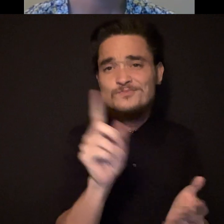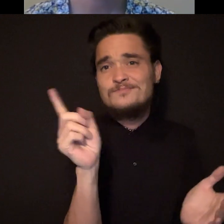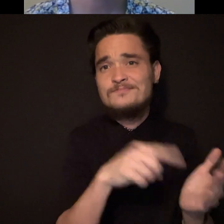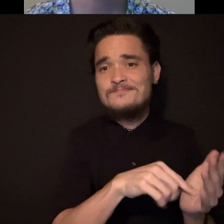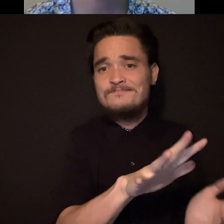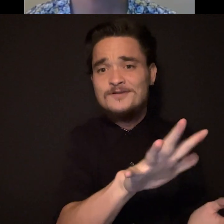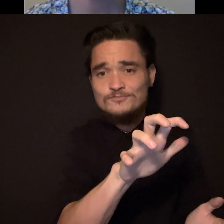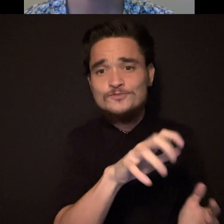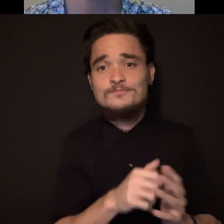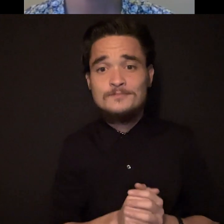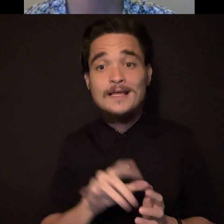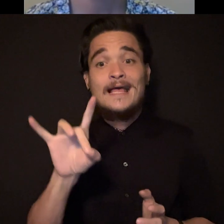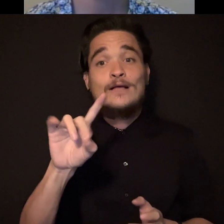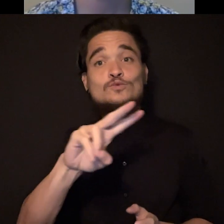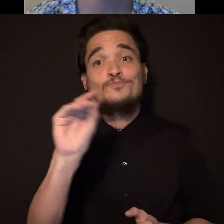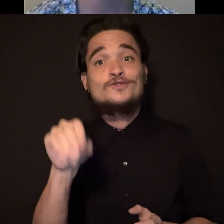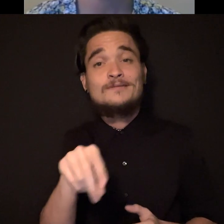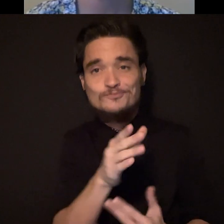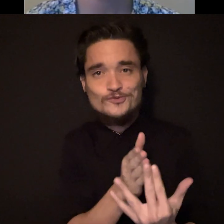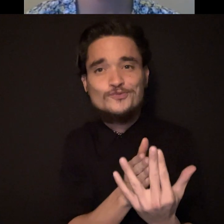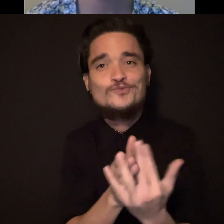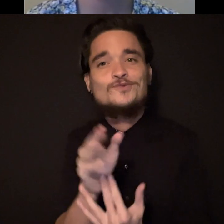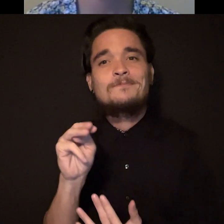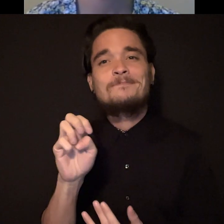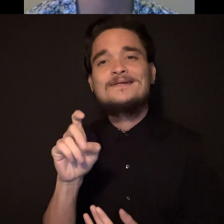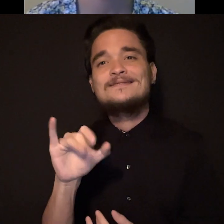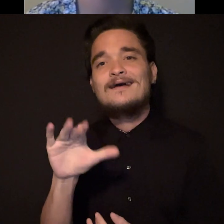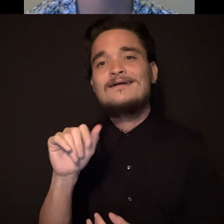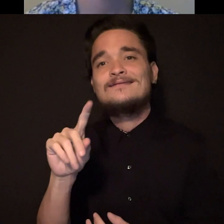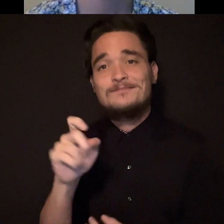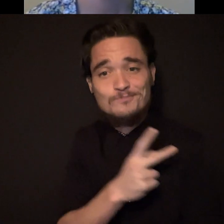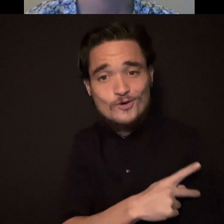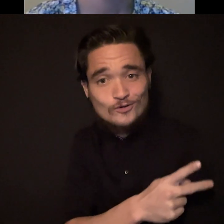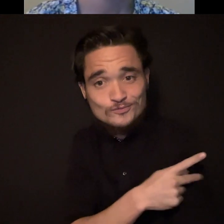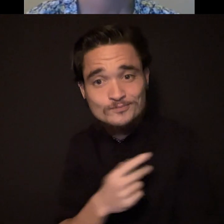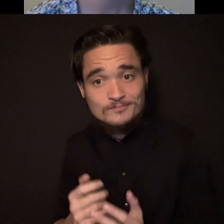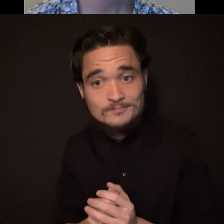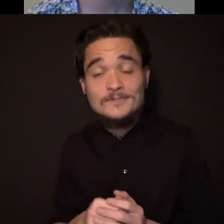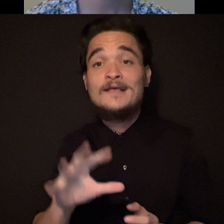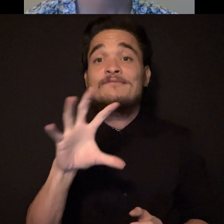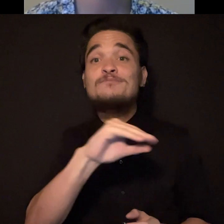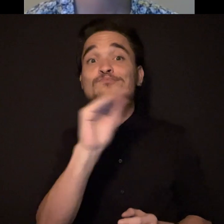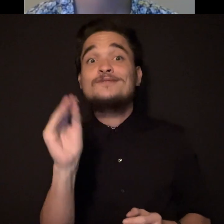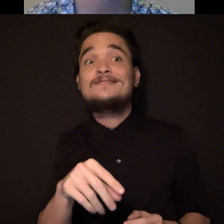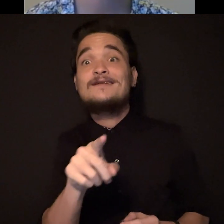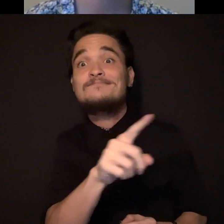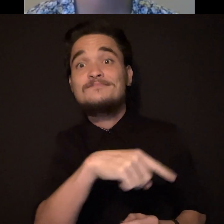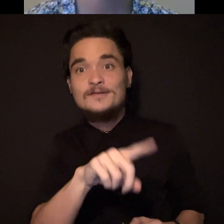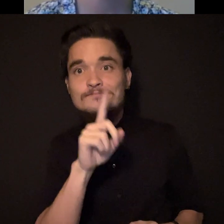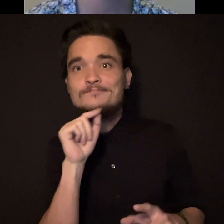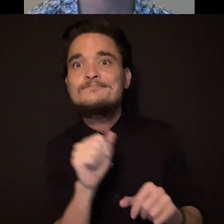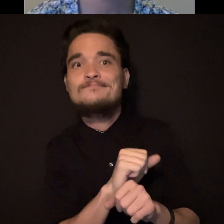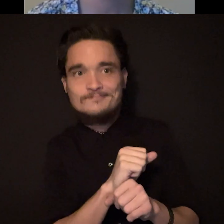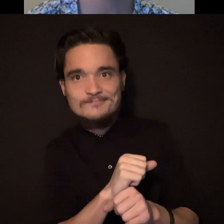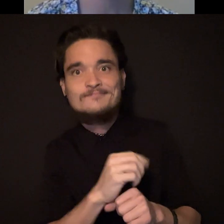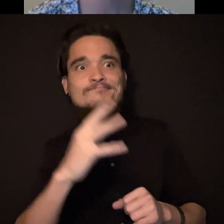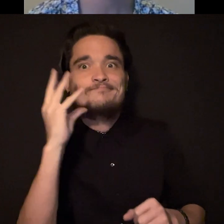82% that are served are Medicaid recipients and about 50% receive early intervention services,